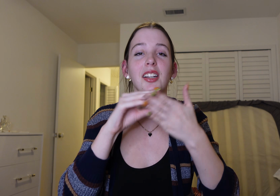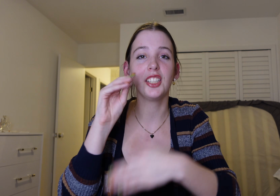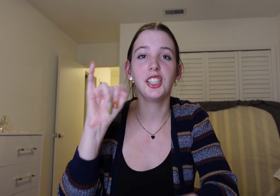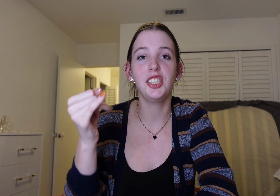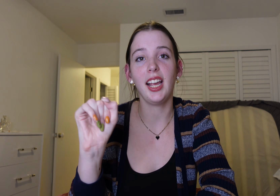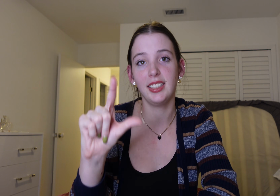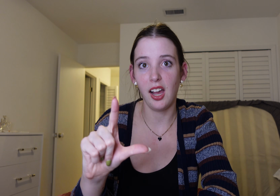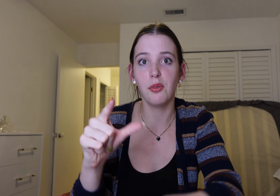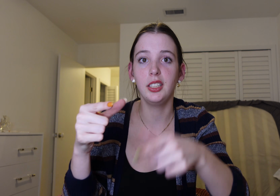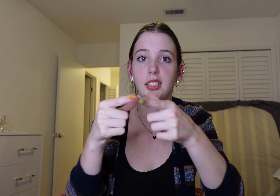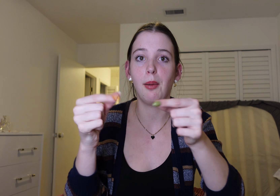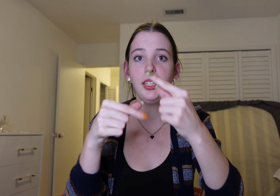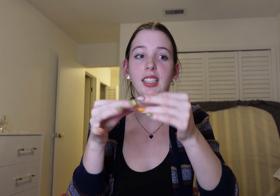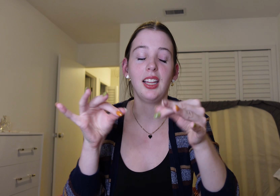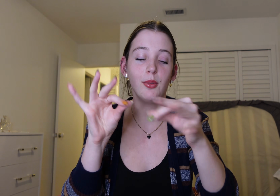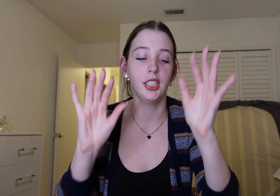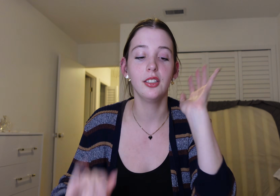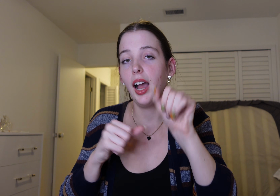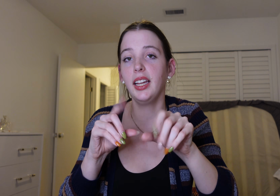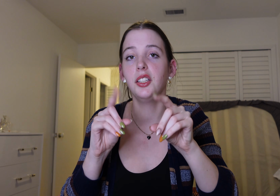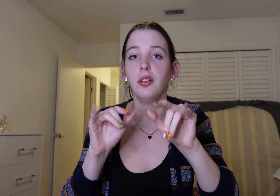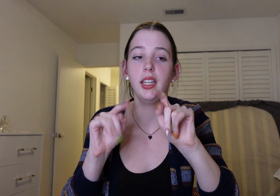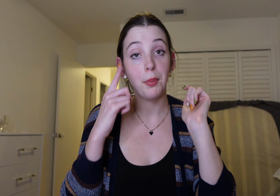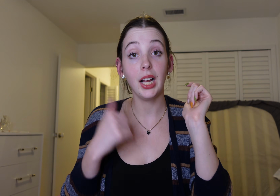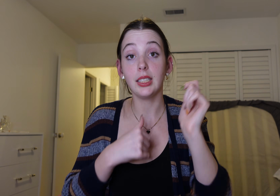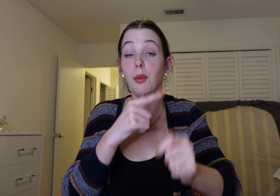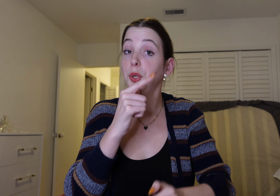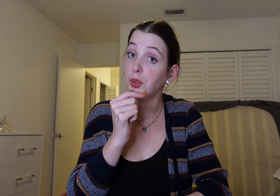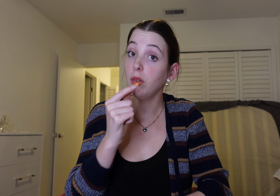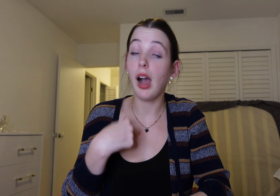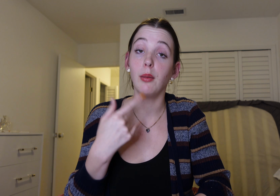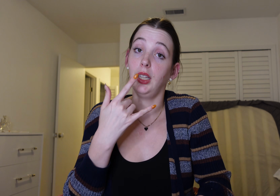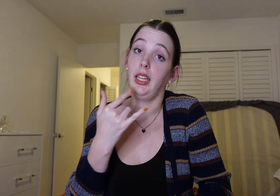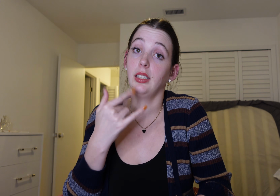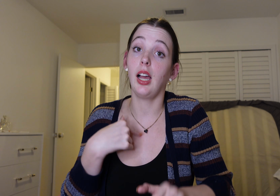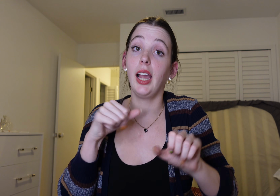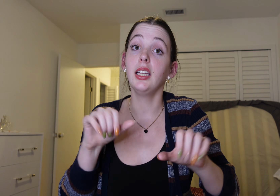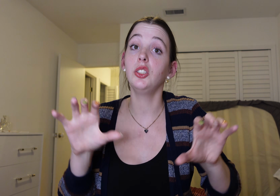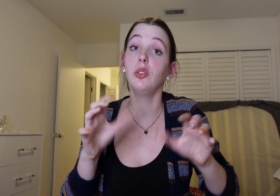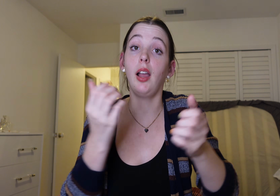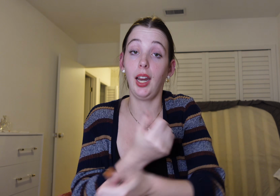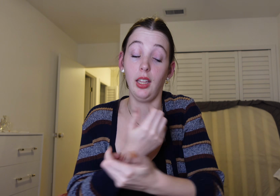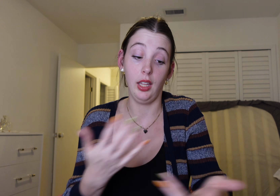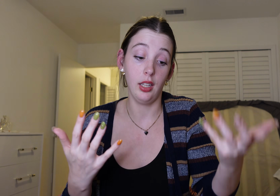gonna learn JSL which is Japanese Sign Language I can do it because I'm who? I'm Liz I can do anything